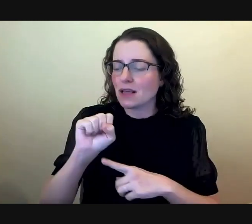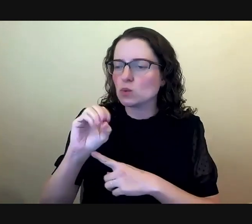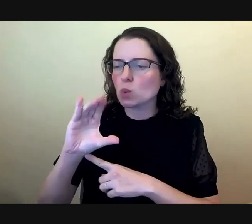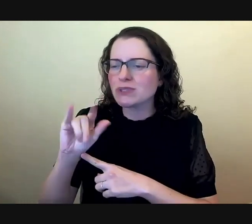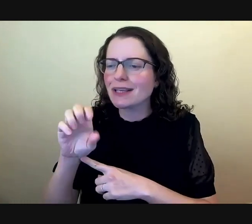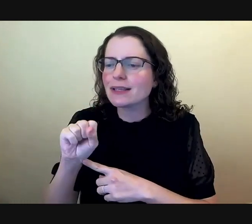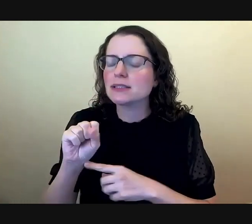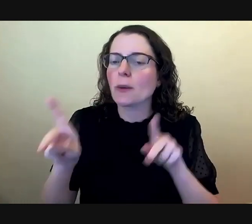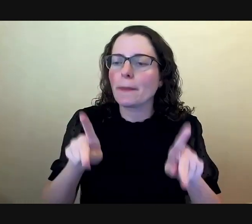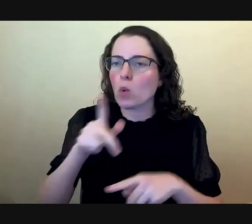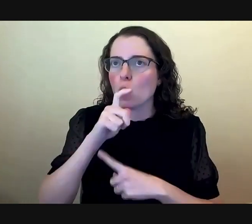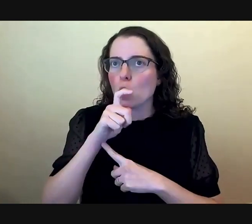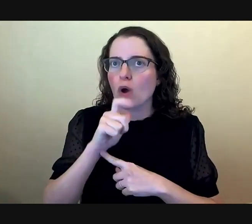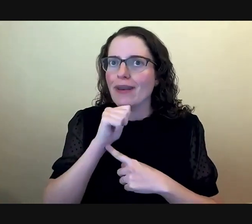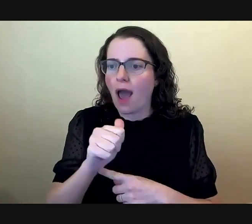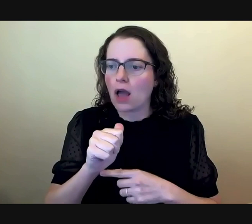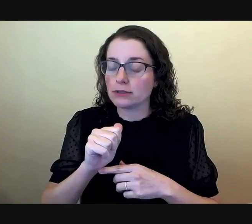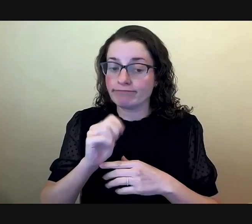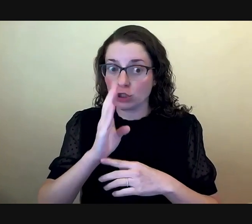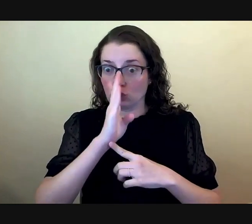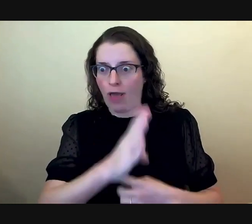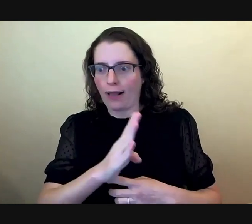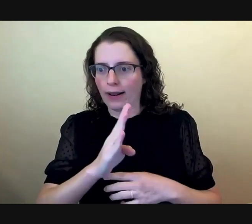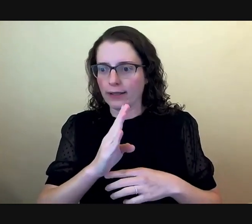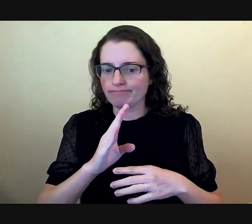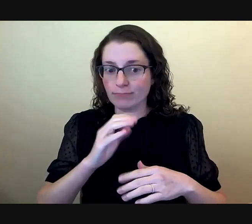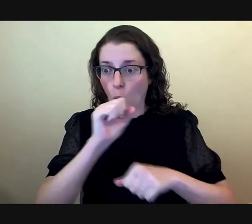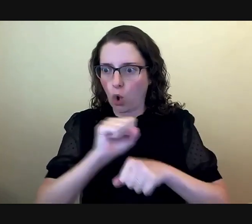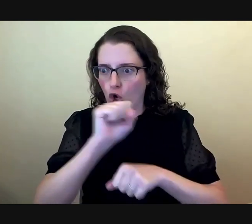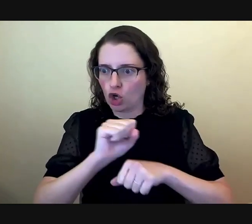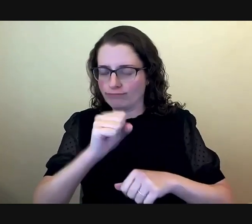This group is comprised of anyone who is not maybe